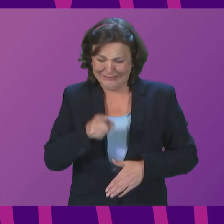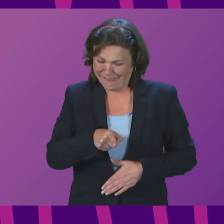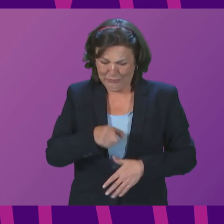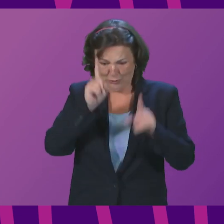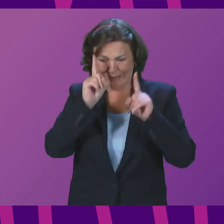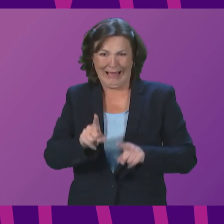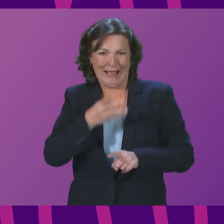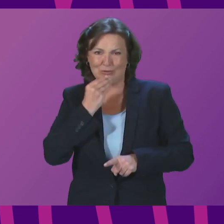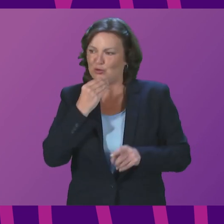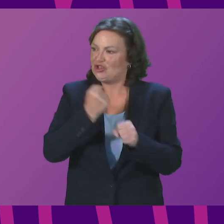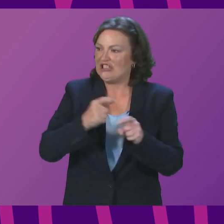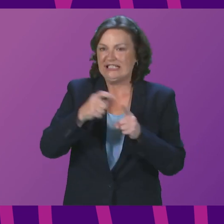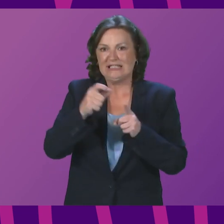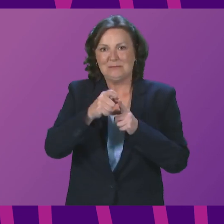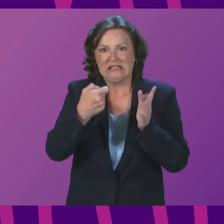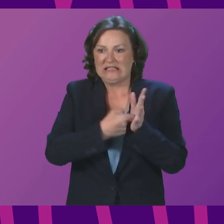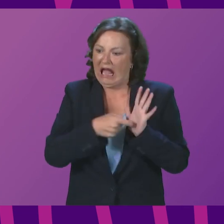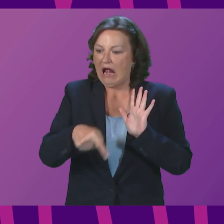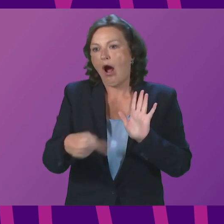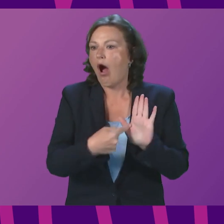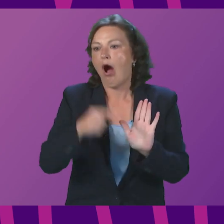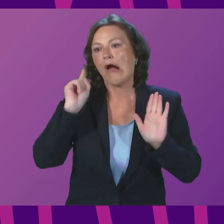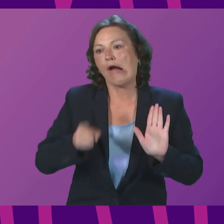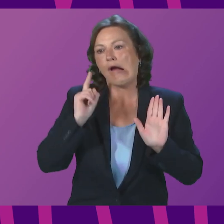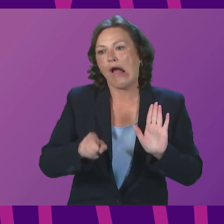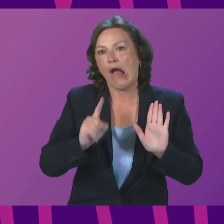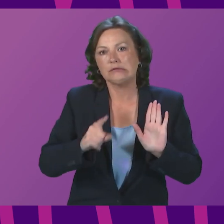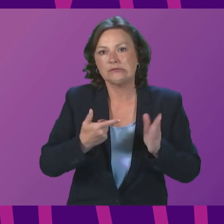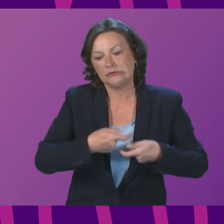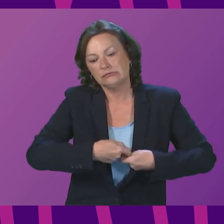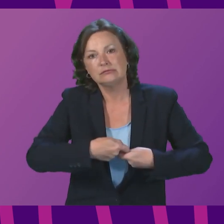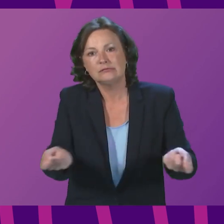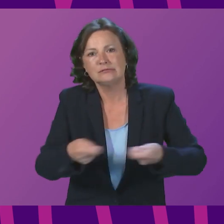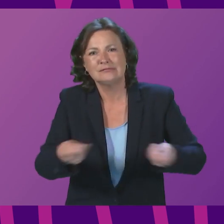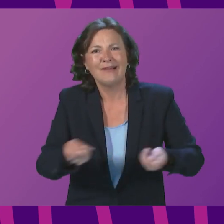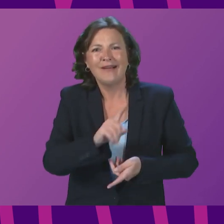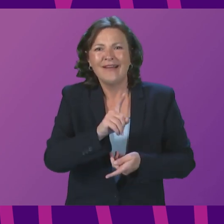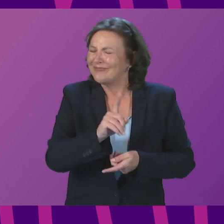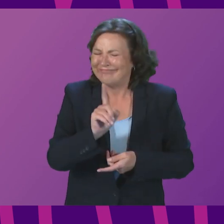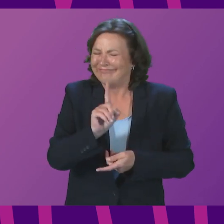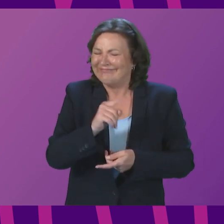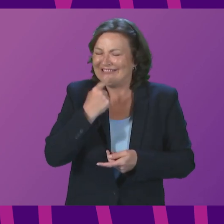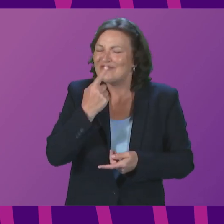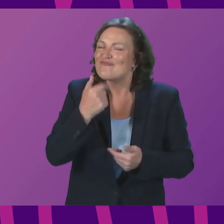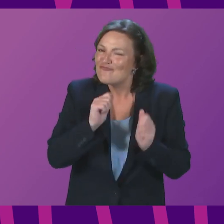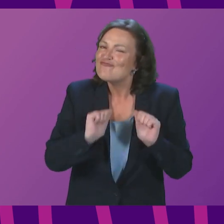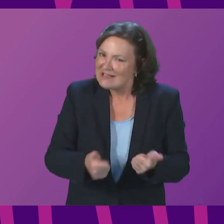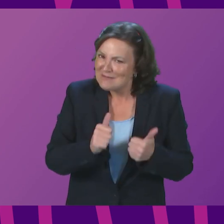No one is asking her to publish personal details of the victim. It is perfectly reasonable to ask the Scottish Government to make clear the outcome of investigations